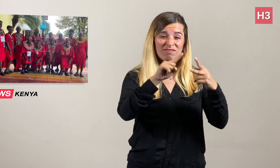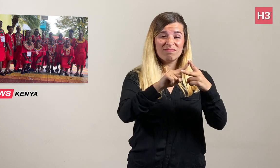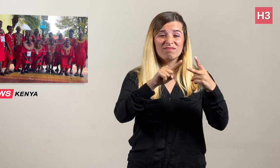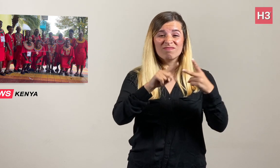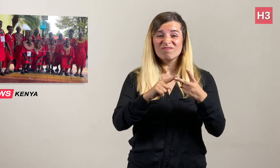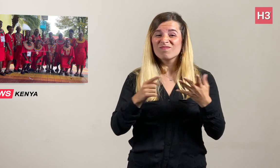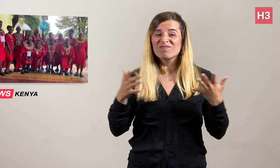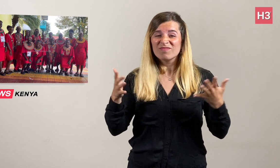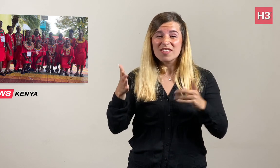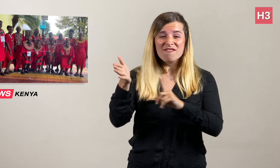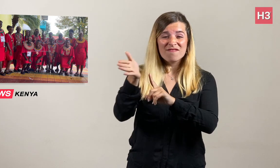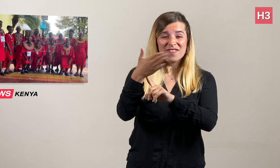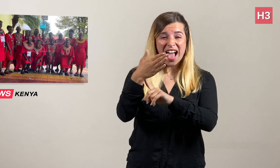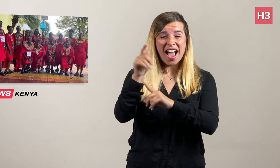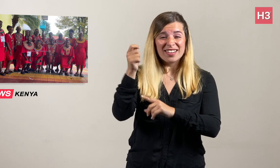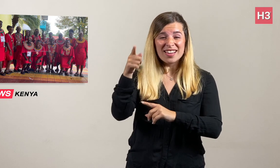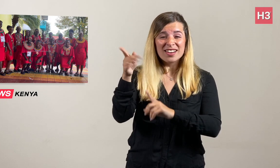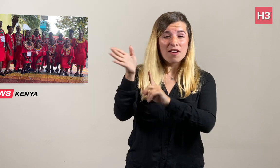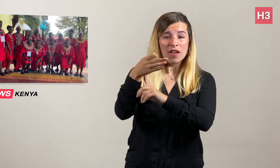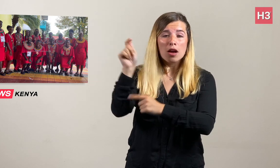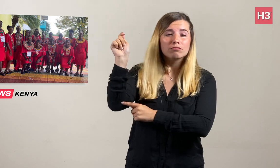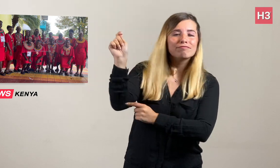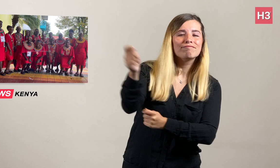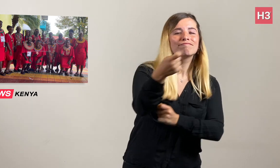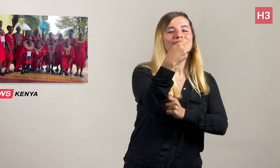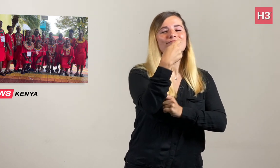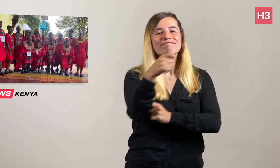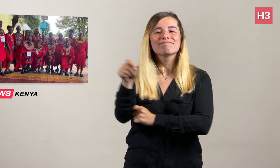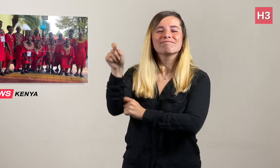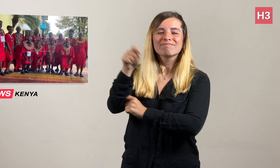Kenya as they entered the stadium.